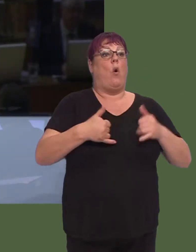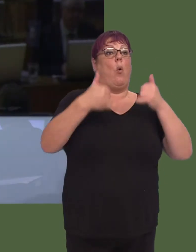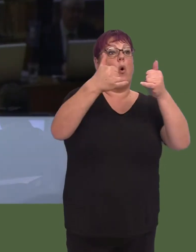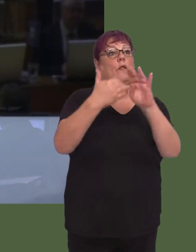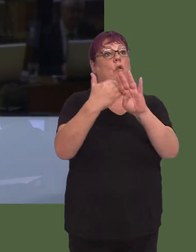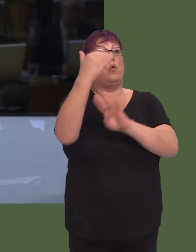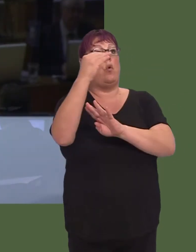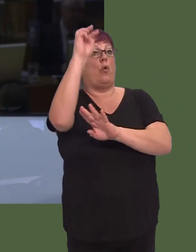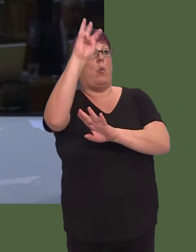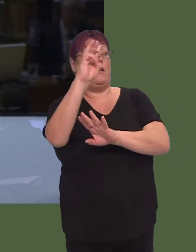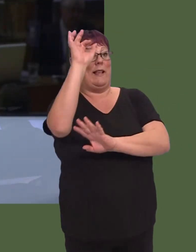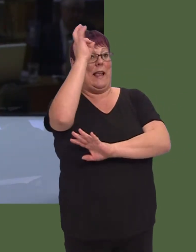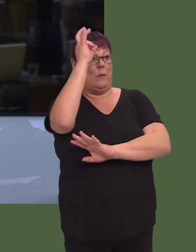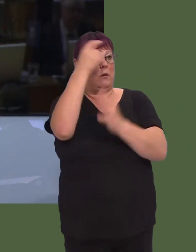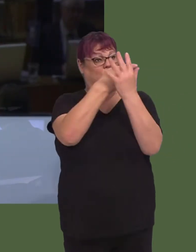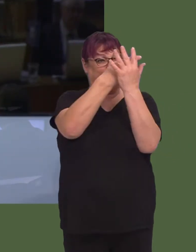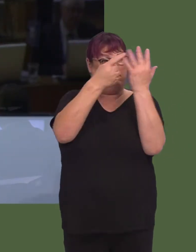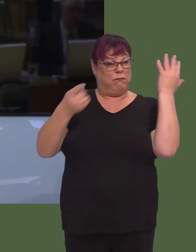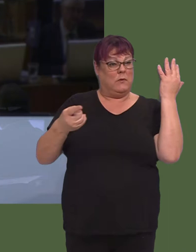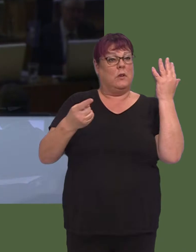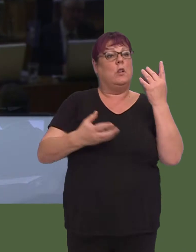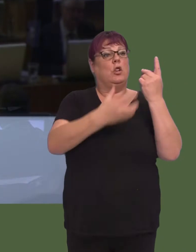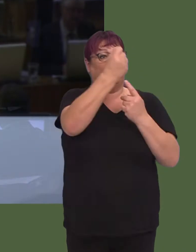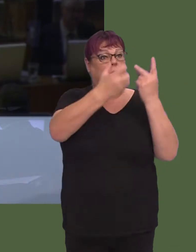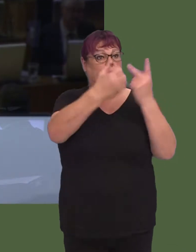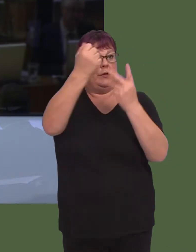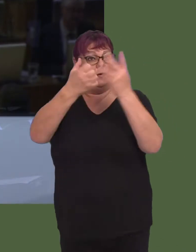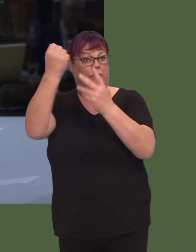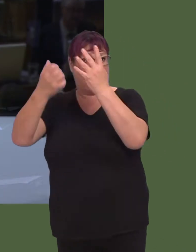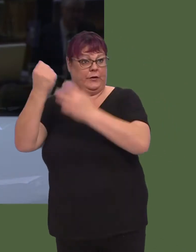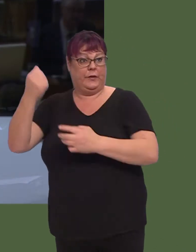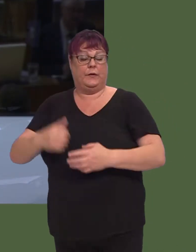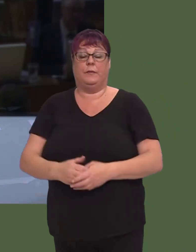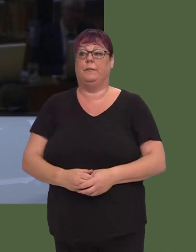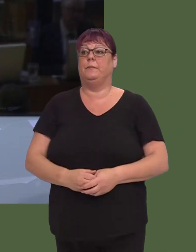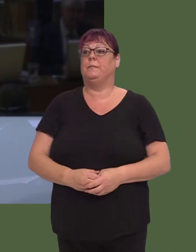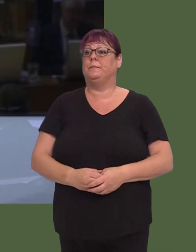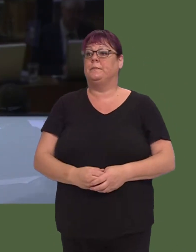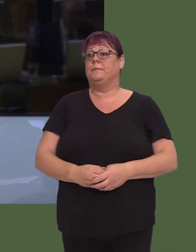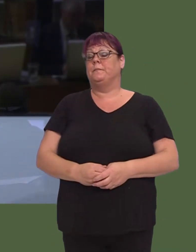council, Wrexham council, Ynys MÙn council, Clwyd Alyn Housing Association and Cartrefi